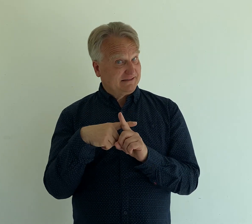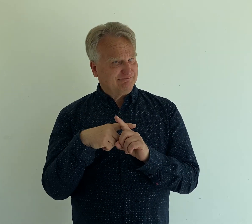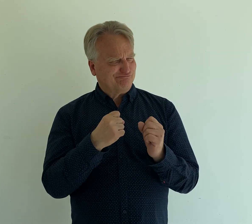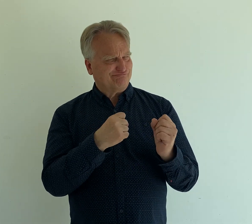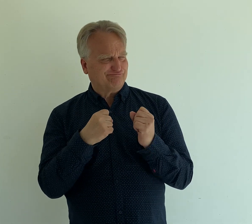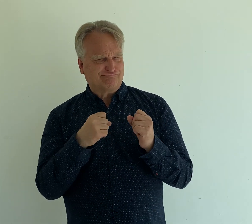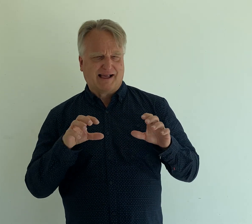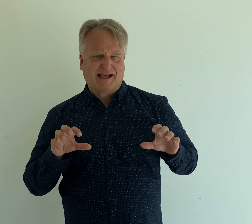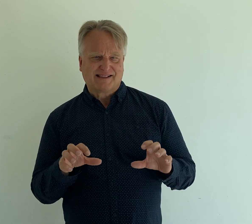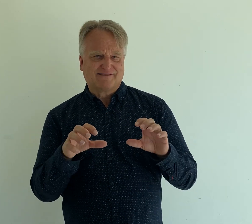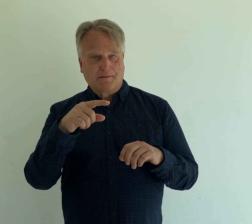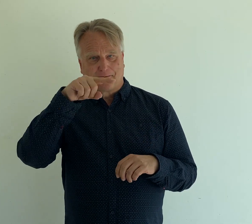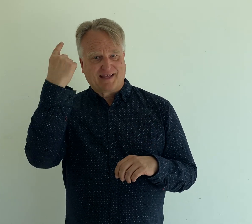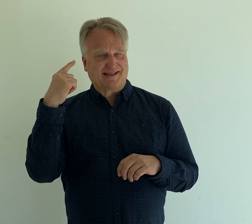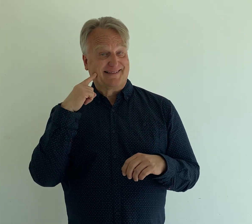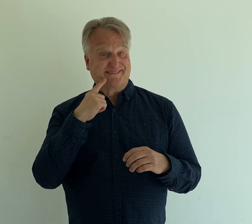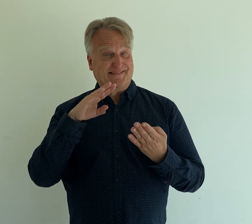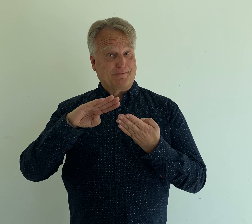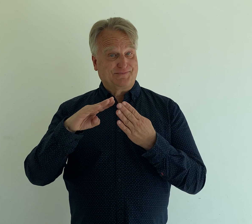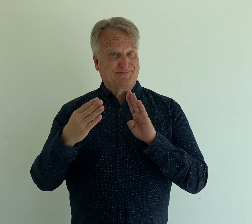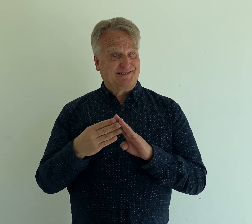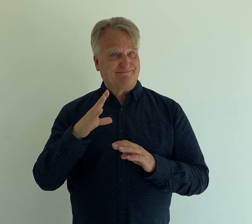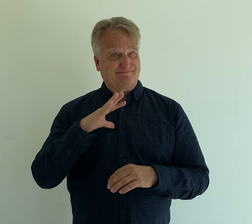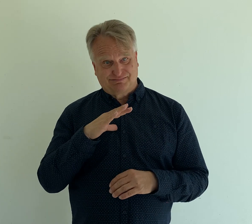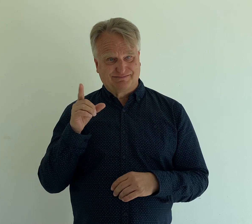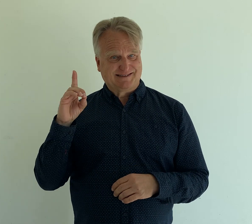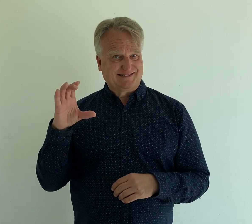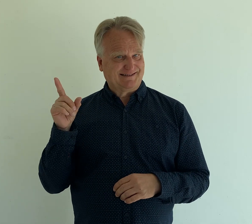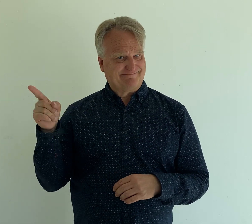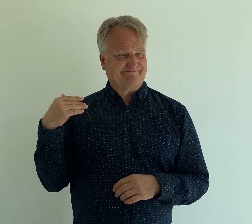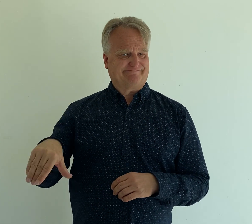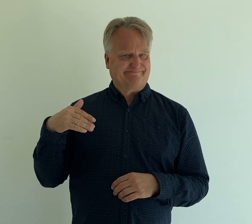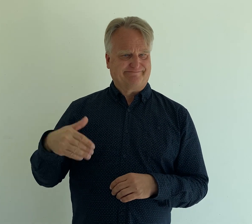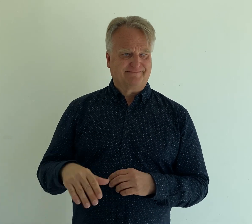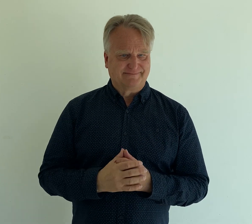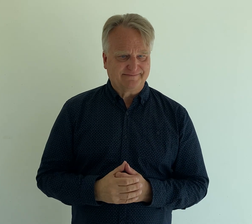along with one of the most active Black Deaf communities in the nation.